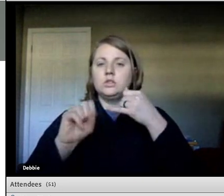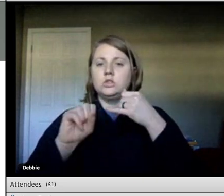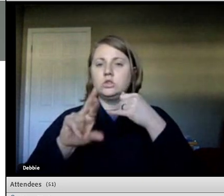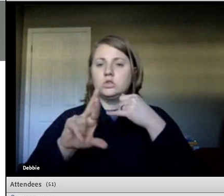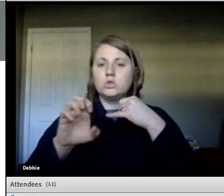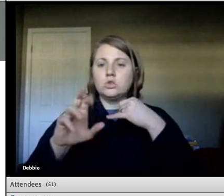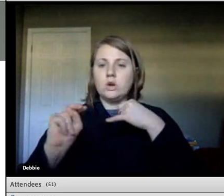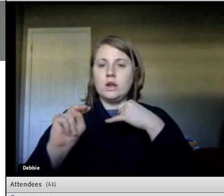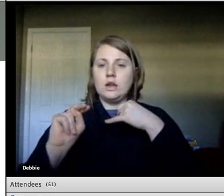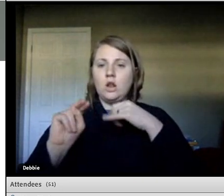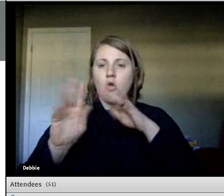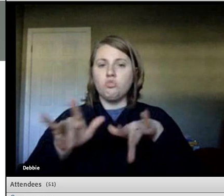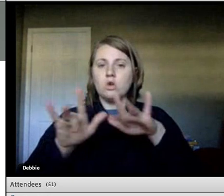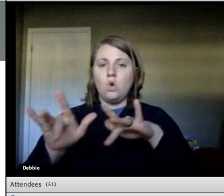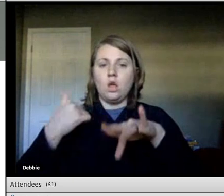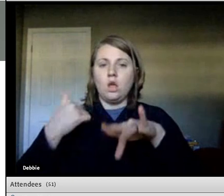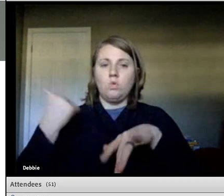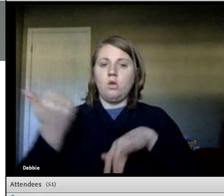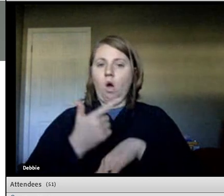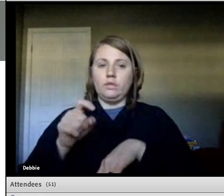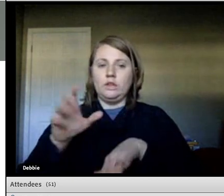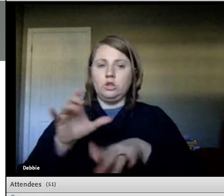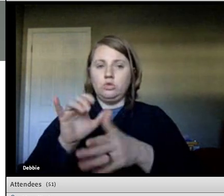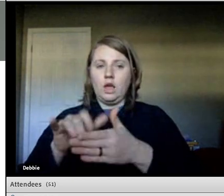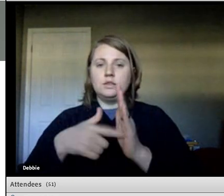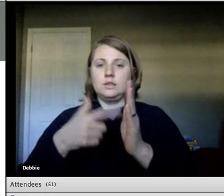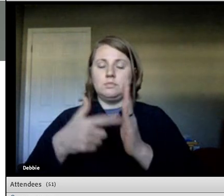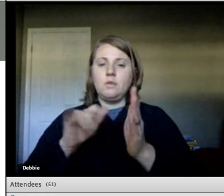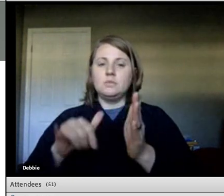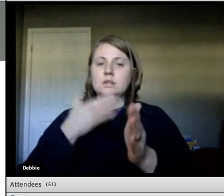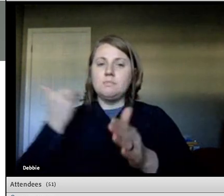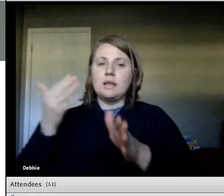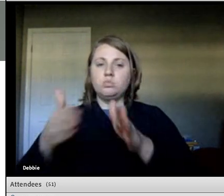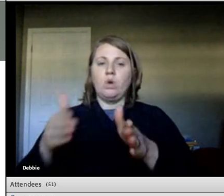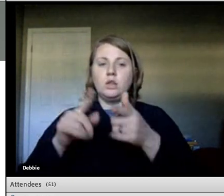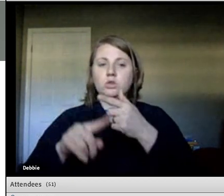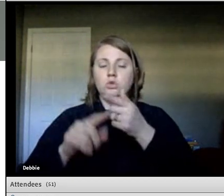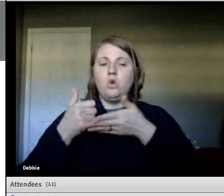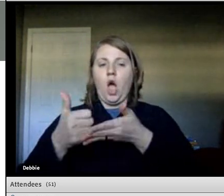Sometimes this is the best way to help a patron, to help each other, to figure out what's going on,